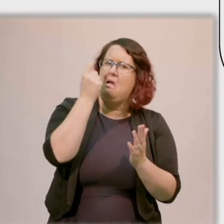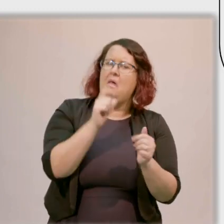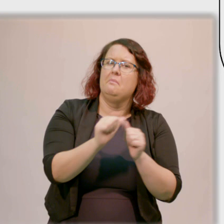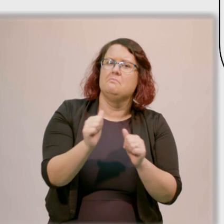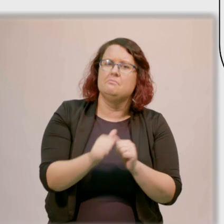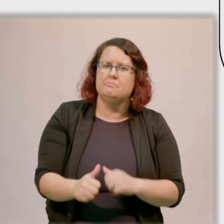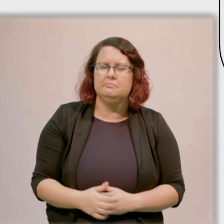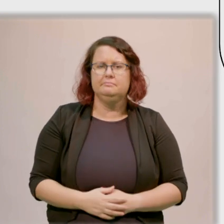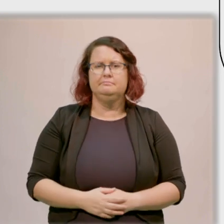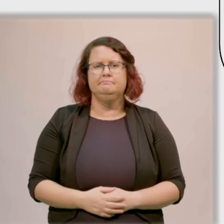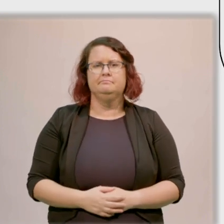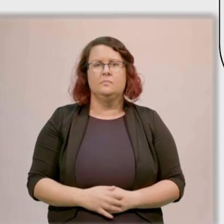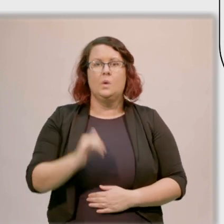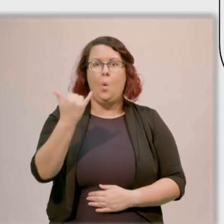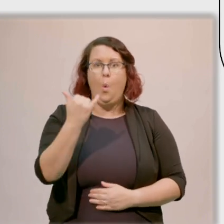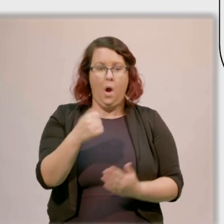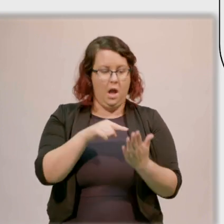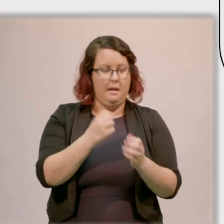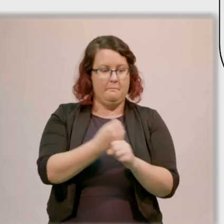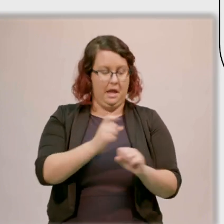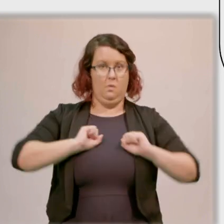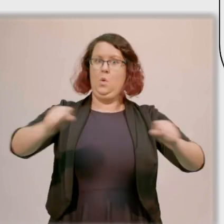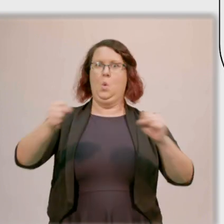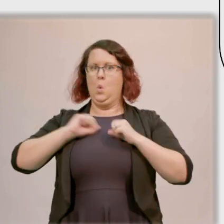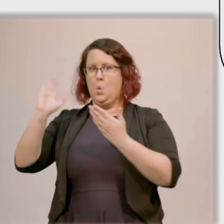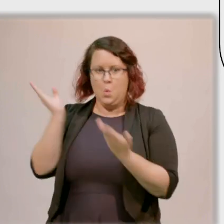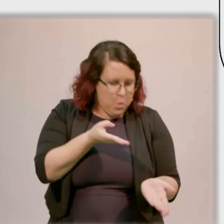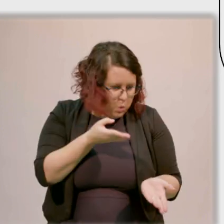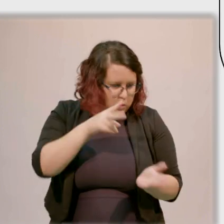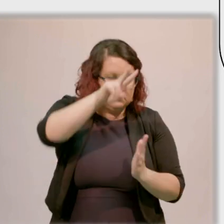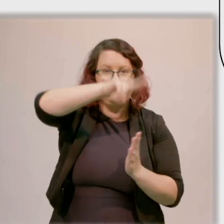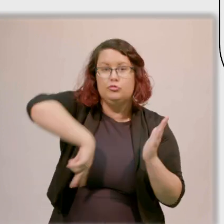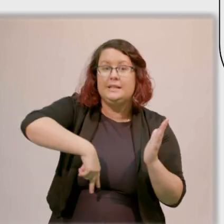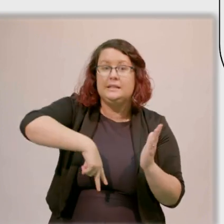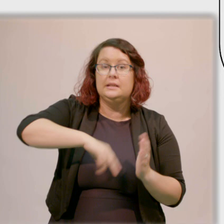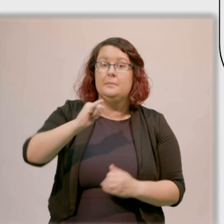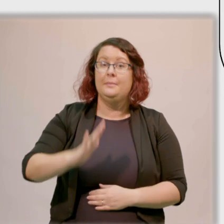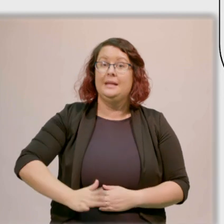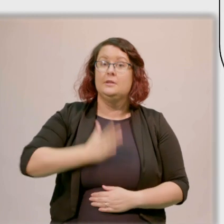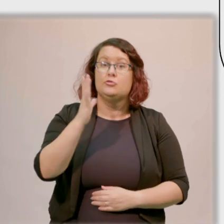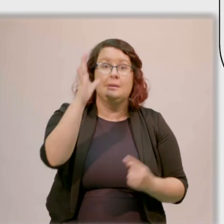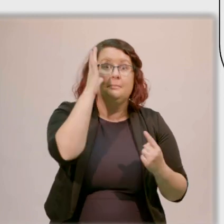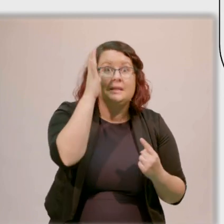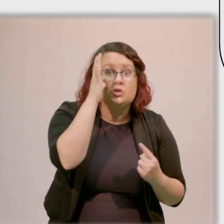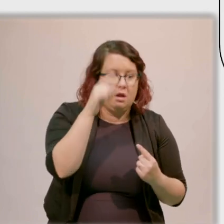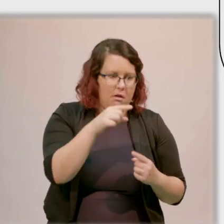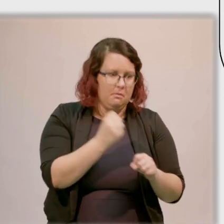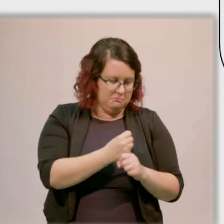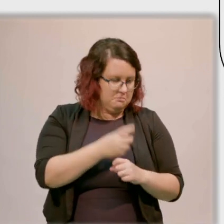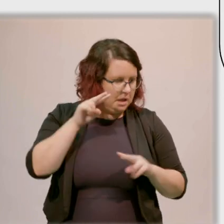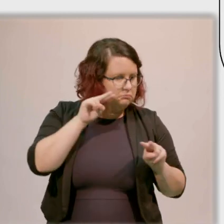People might stop and read a news report if they see an interesting picture, or image.